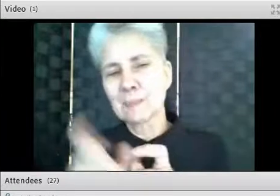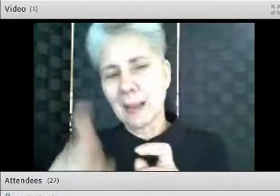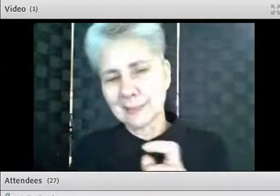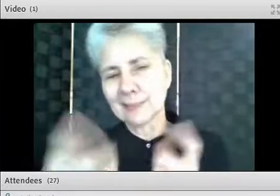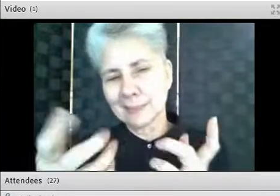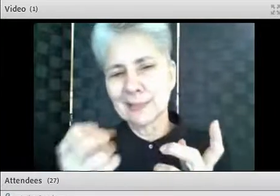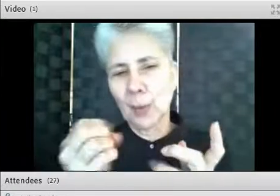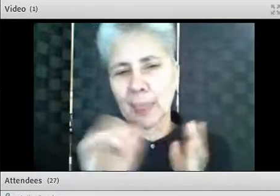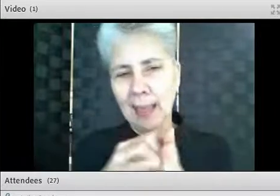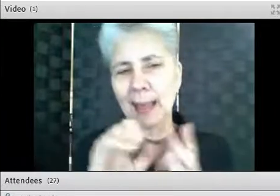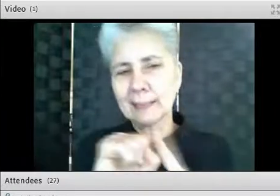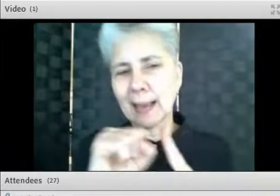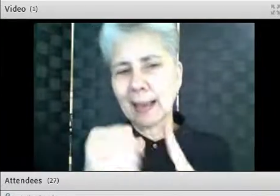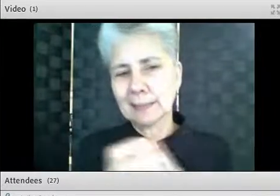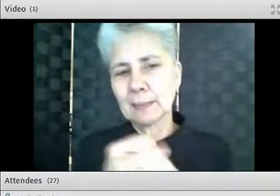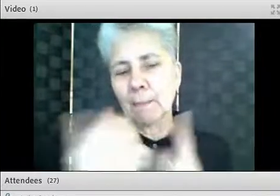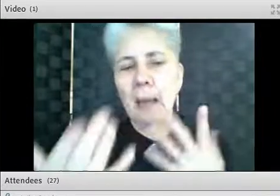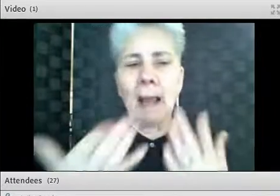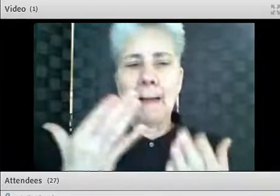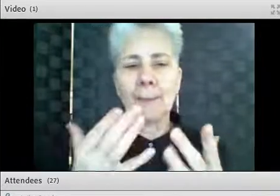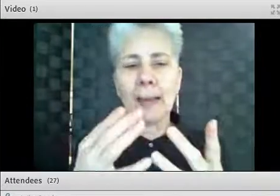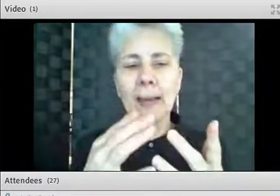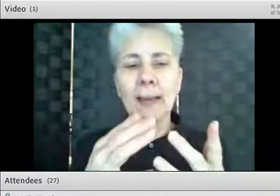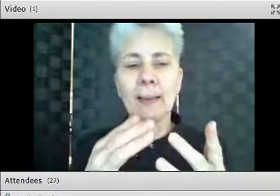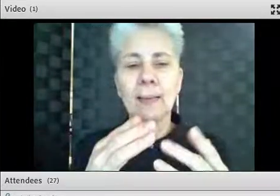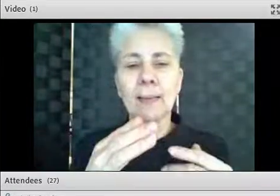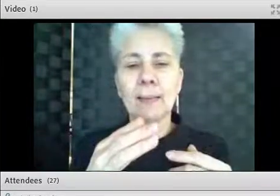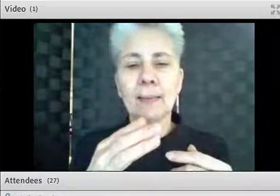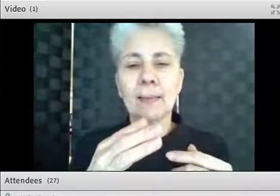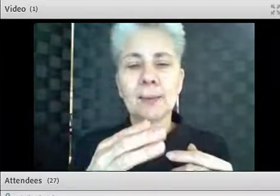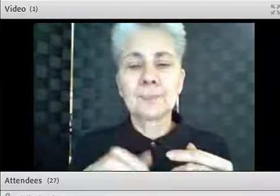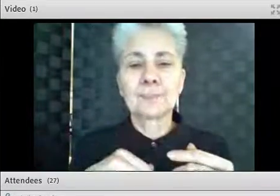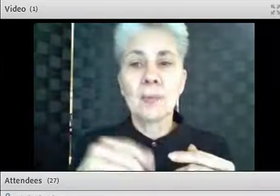so in that case, you know, maybe Karen Phelps is P44,